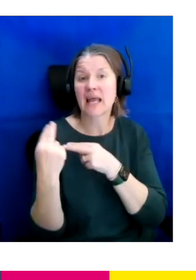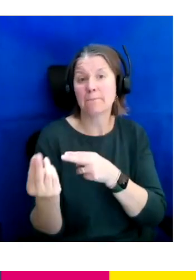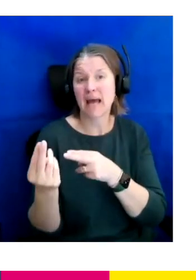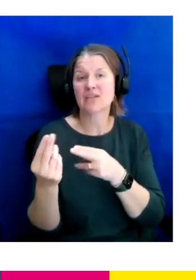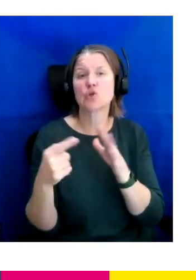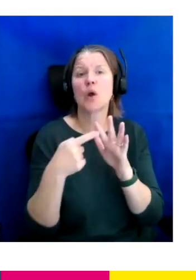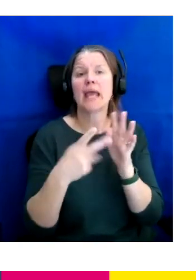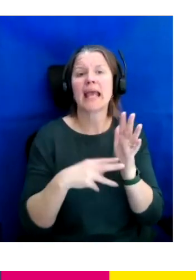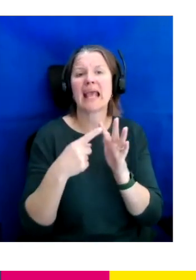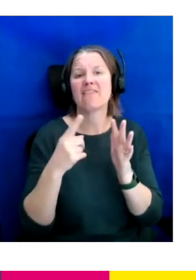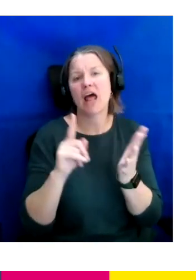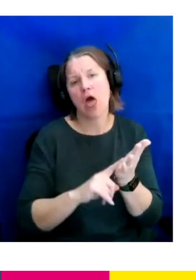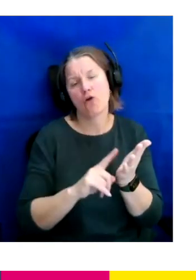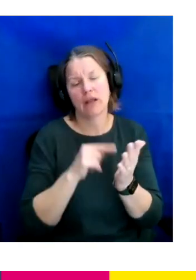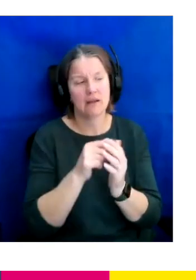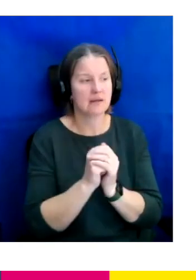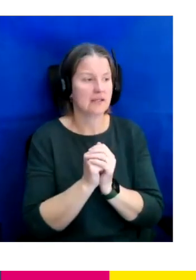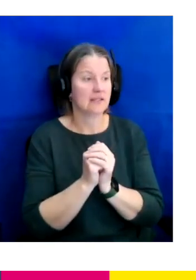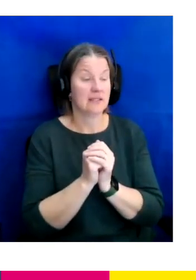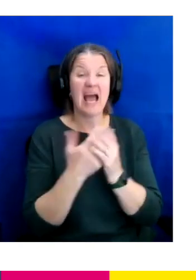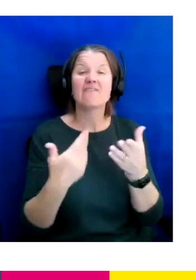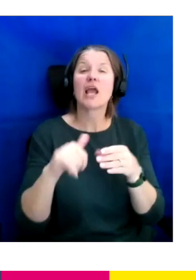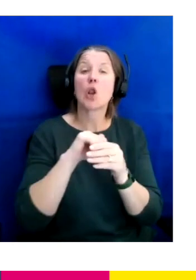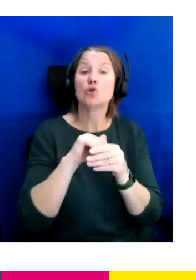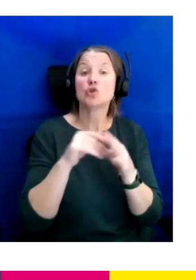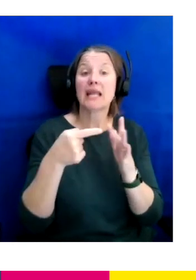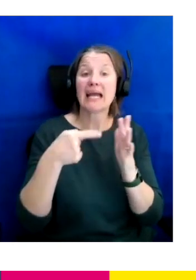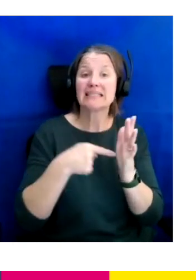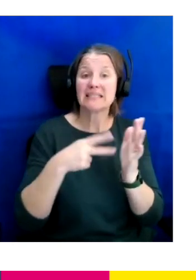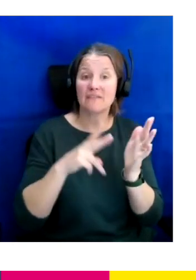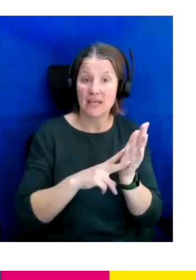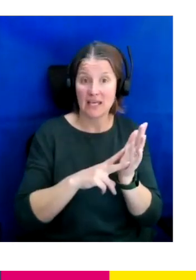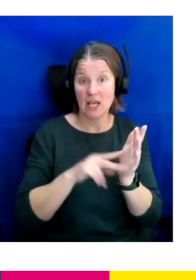So we've got the inclusion@itv.com email address.